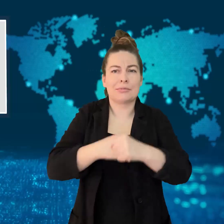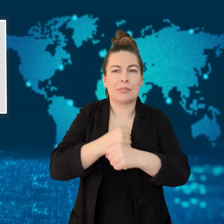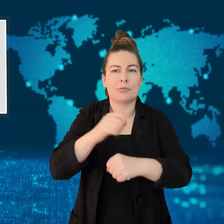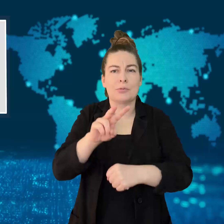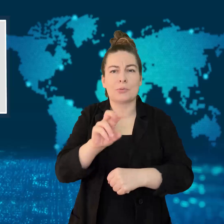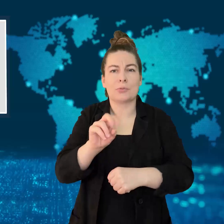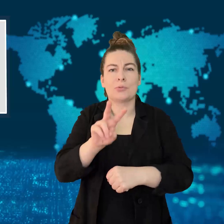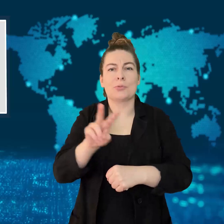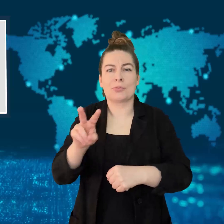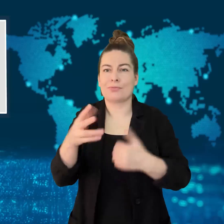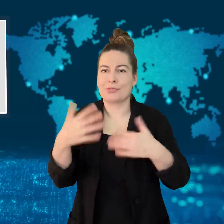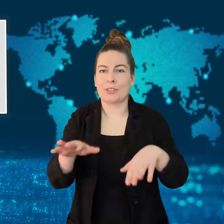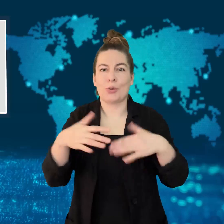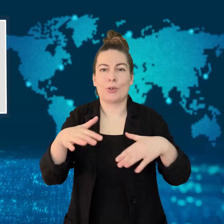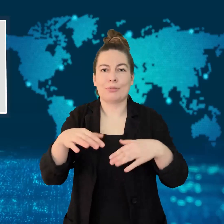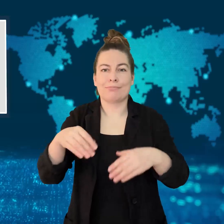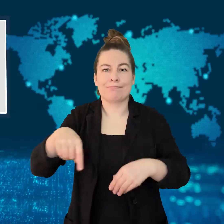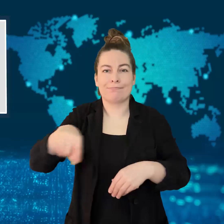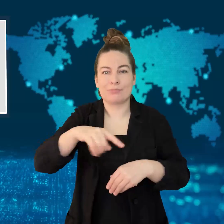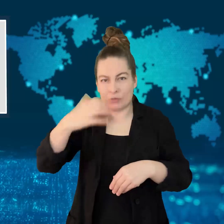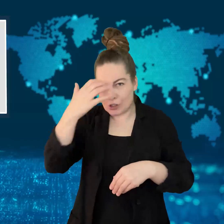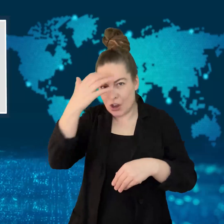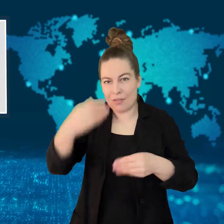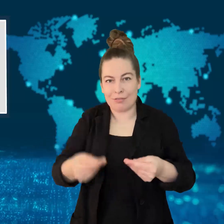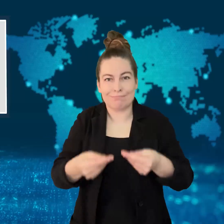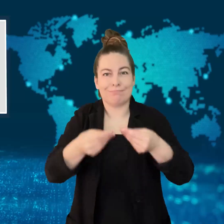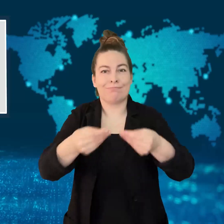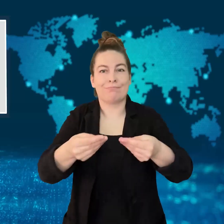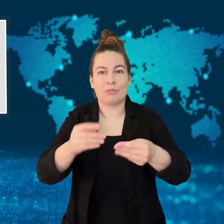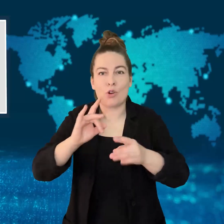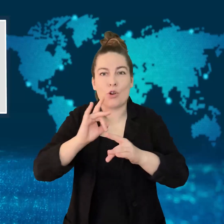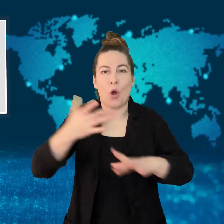his heroism before his death in 2022.